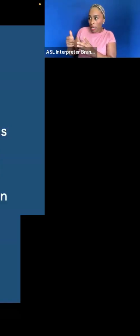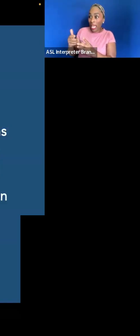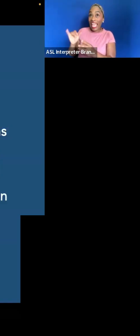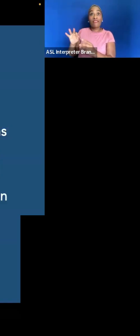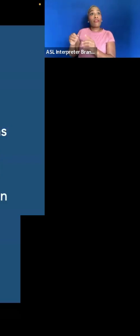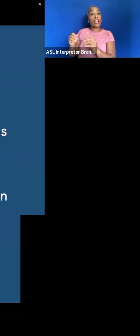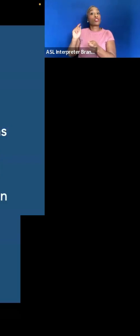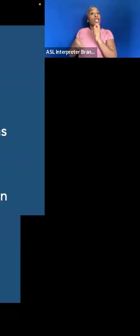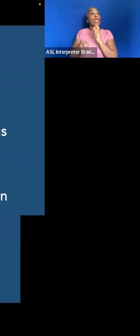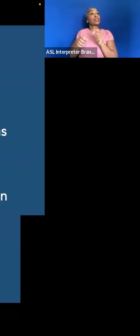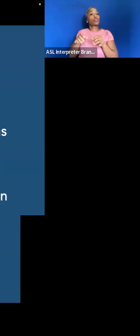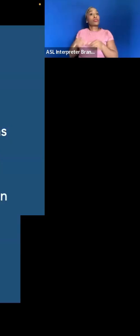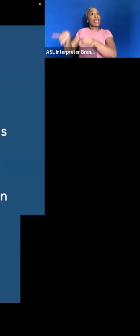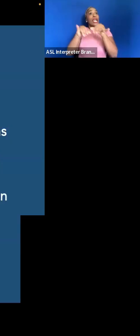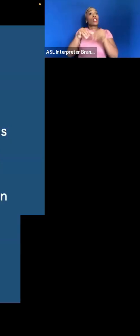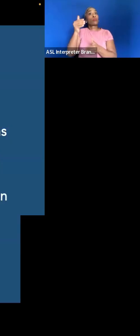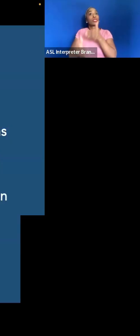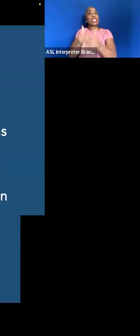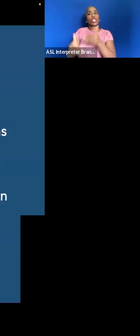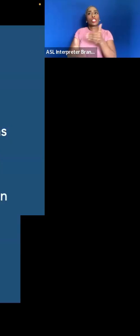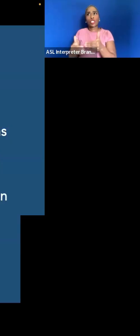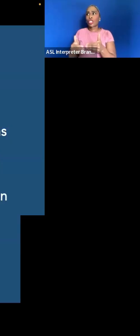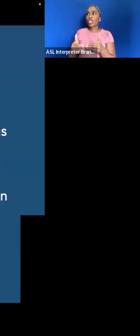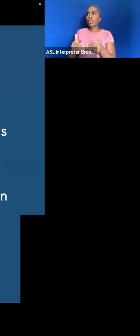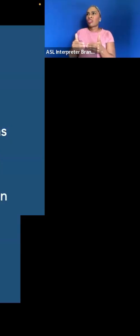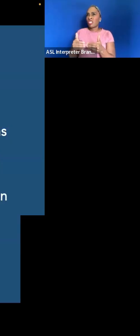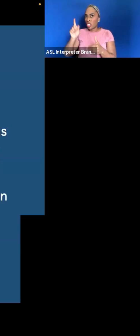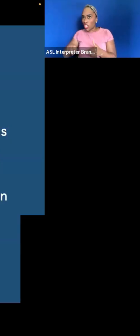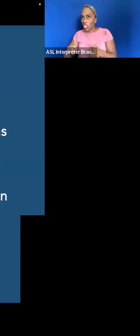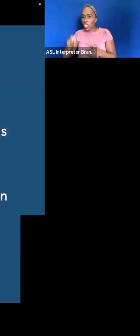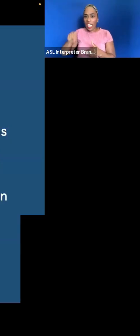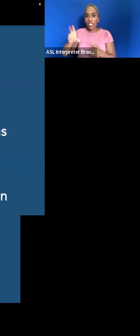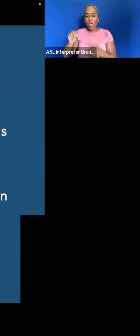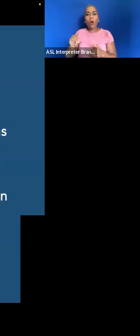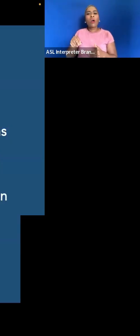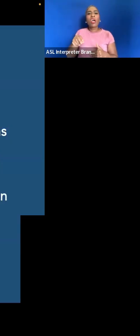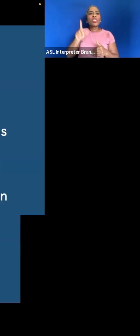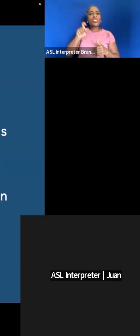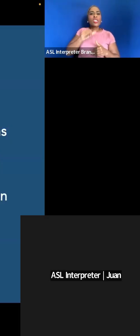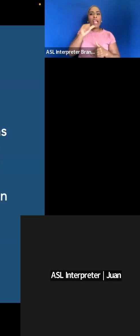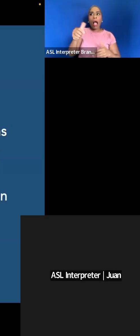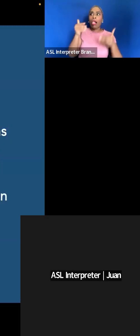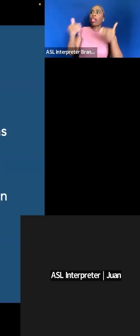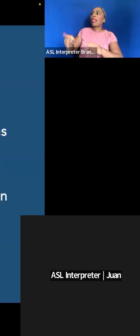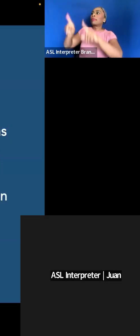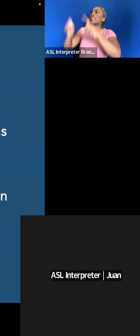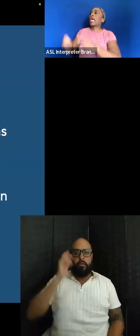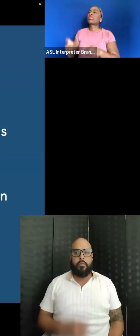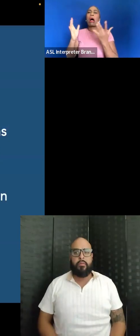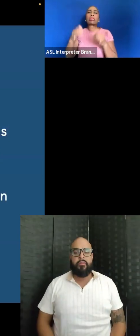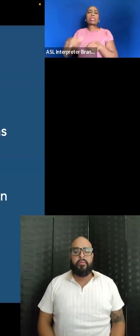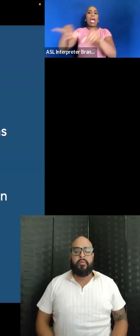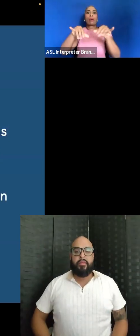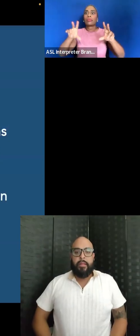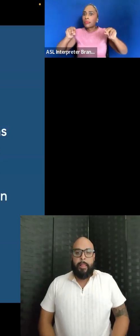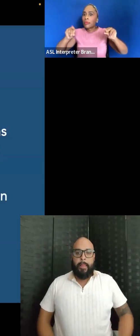They need to think about that ahead of time. You're not just going to walk in and test this kid like you would another kid, okay? You're not going to follow the standard procedures.